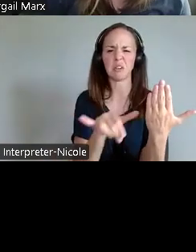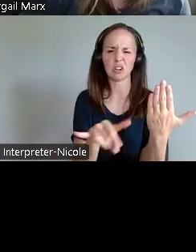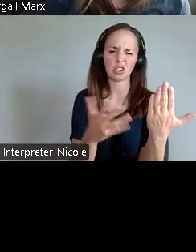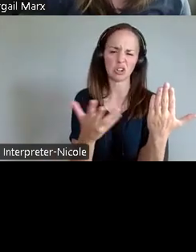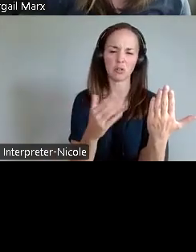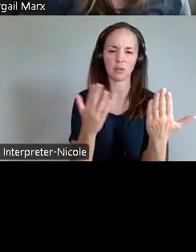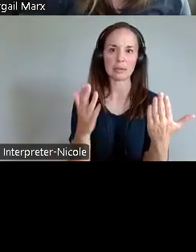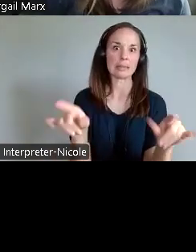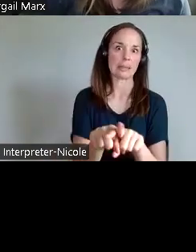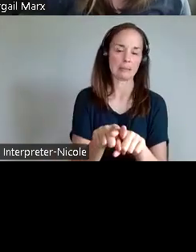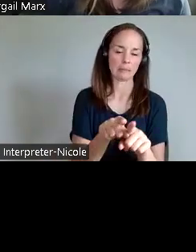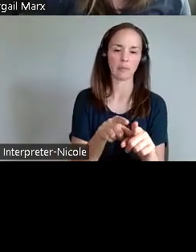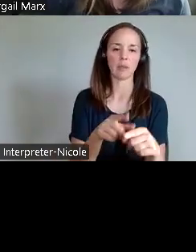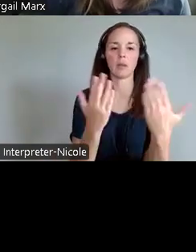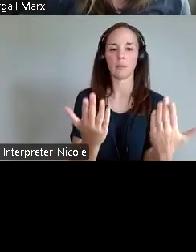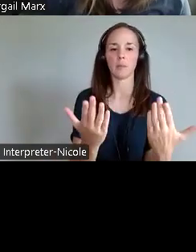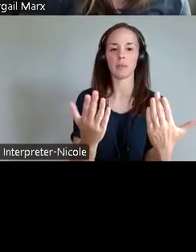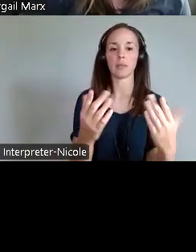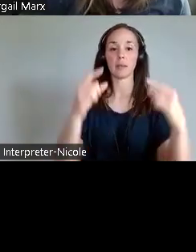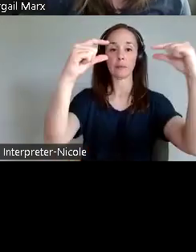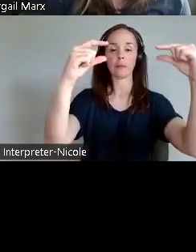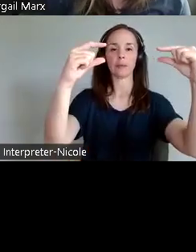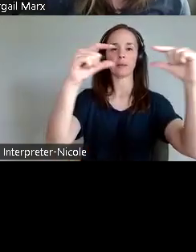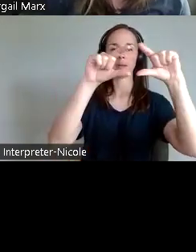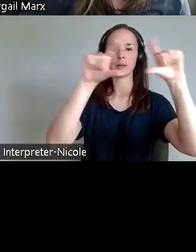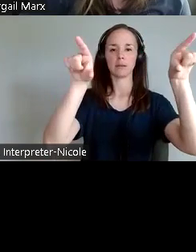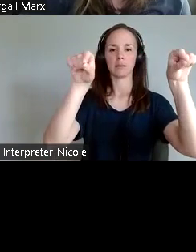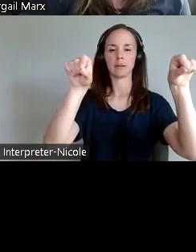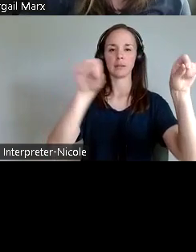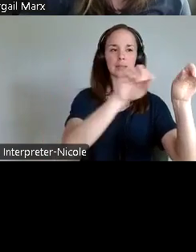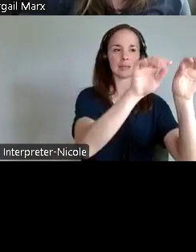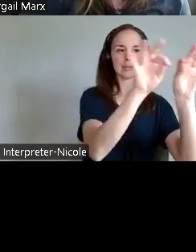So there's a text bar at the top of each app where you can type in -- it will pull up a keyboard and